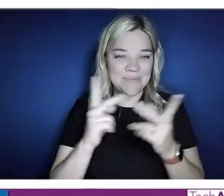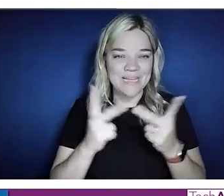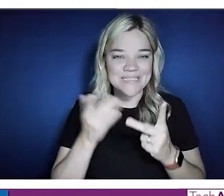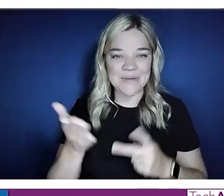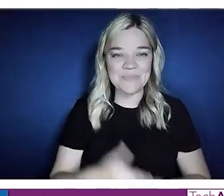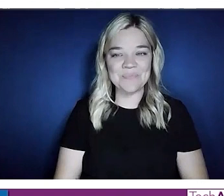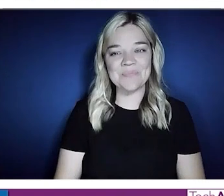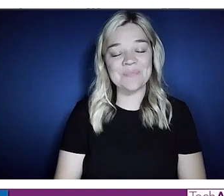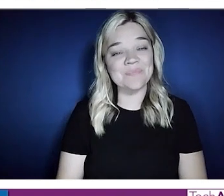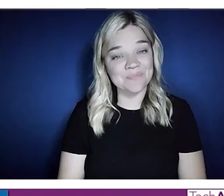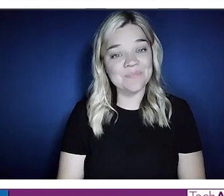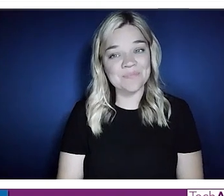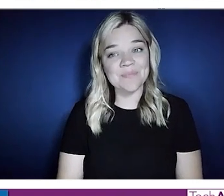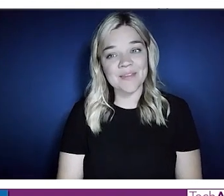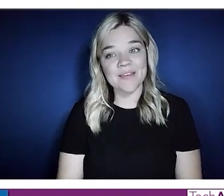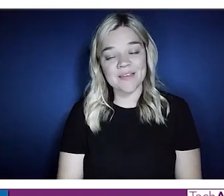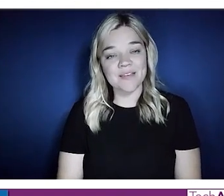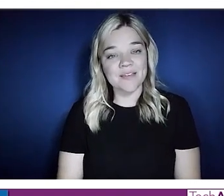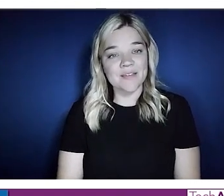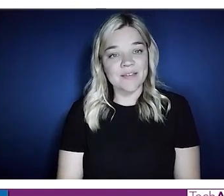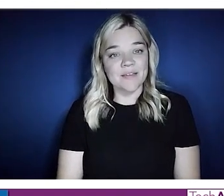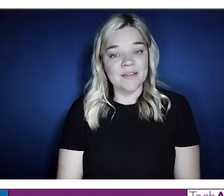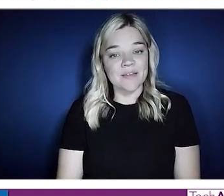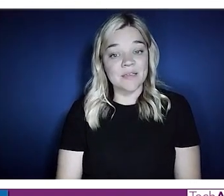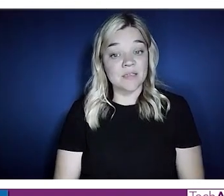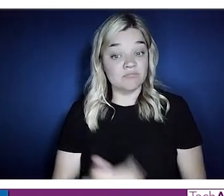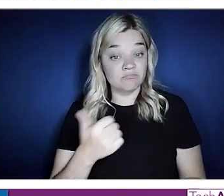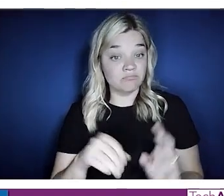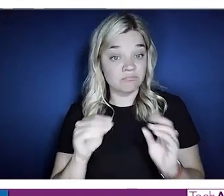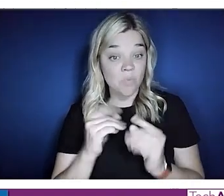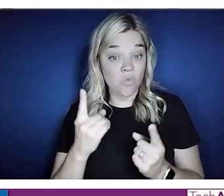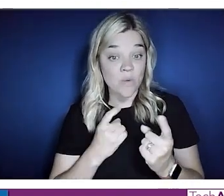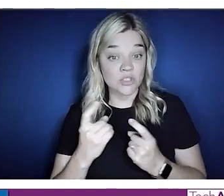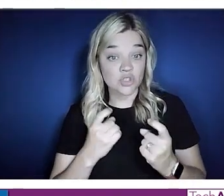Okay. Well, any other questions for Carrie Jo?